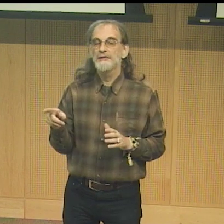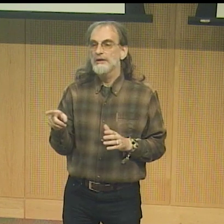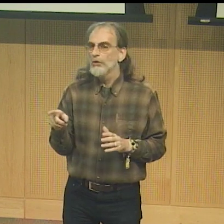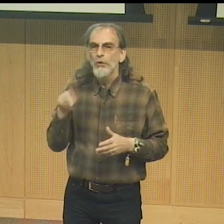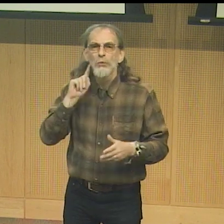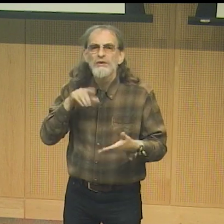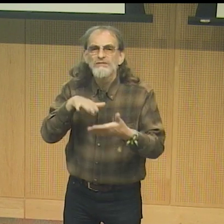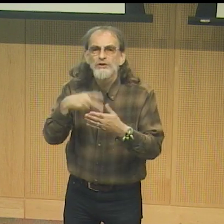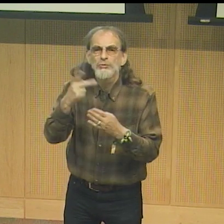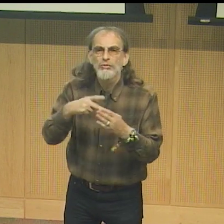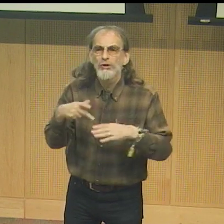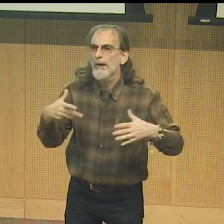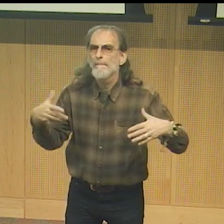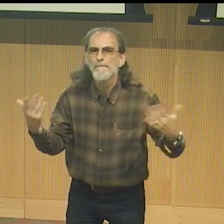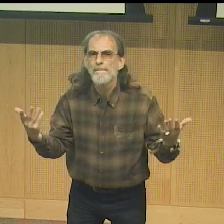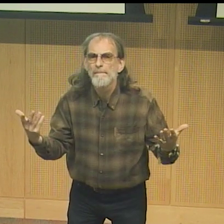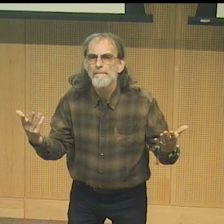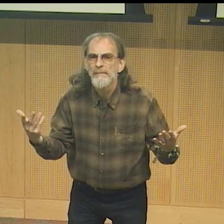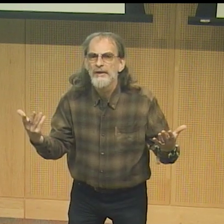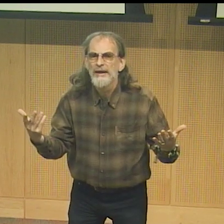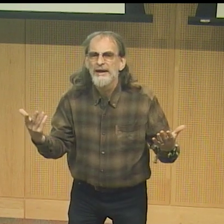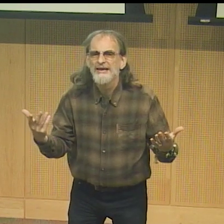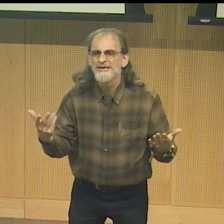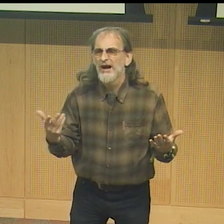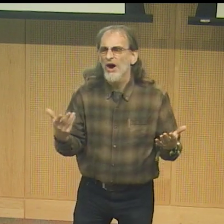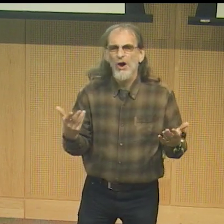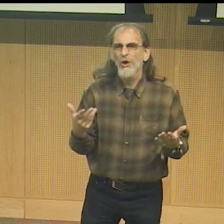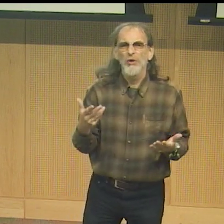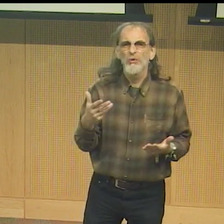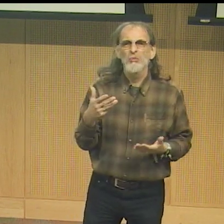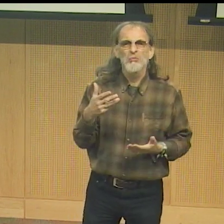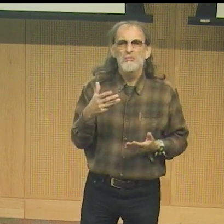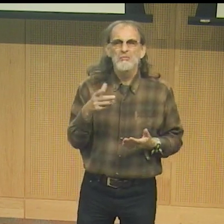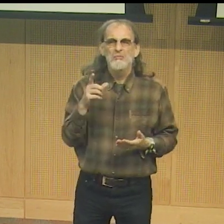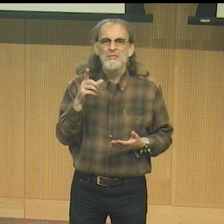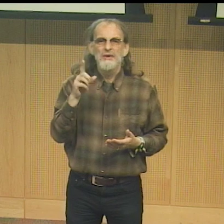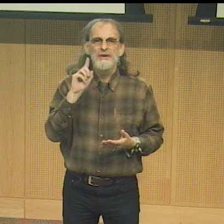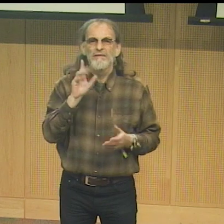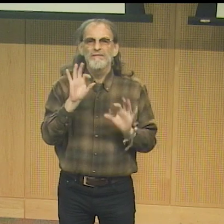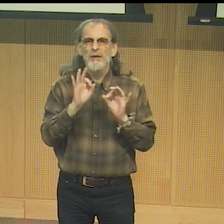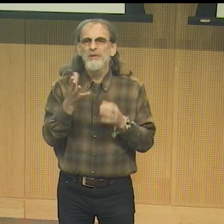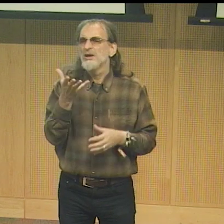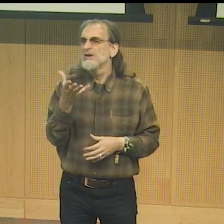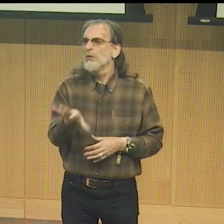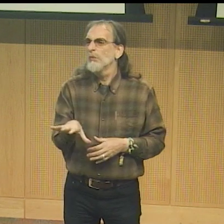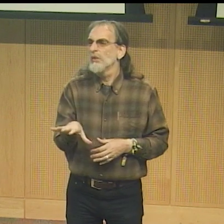I talked to them about a Deaf studies program and they said, "Oh, people from Deaf families don't want that.